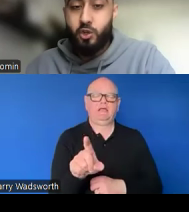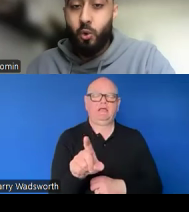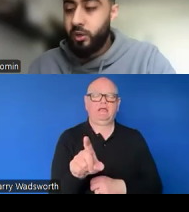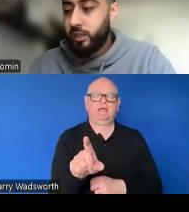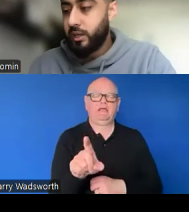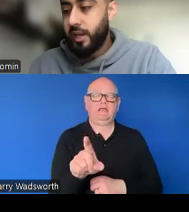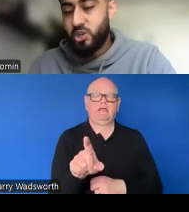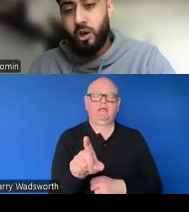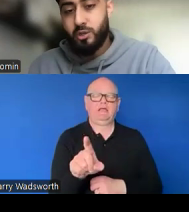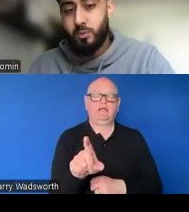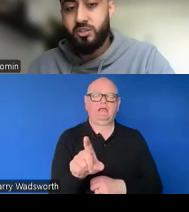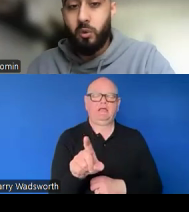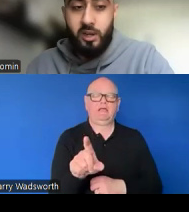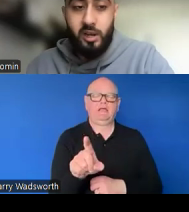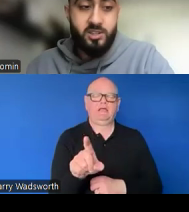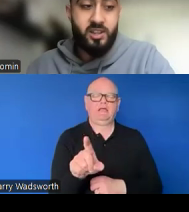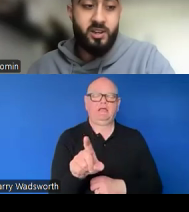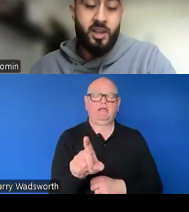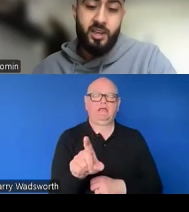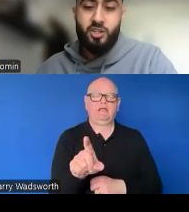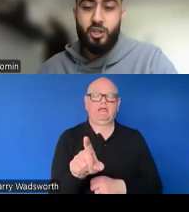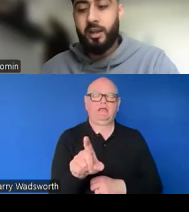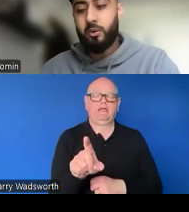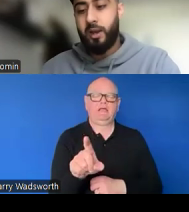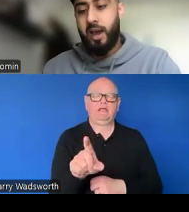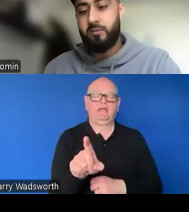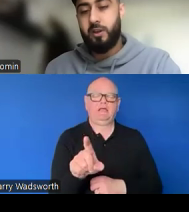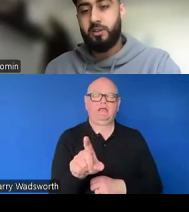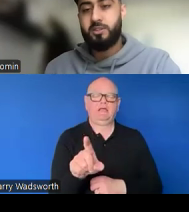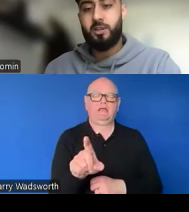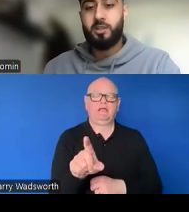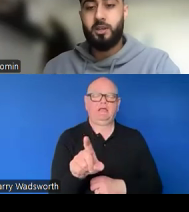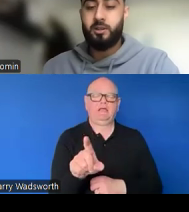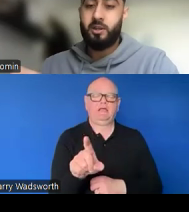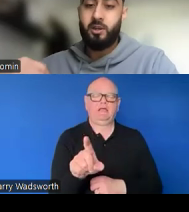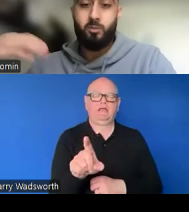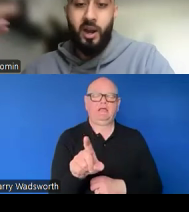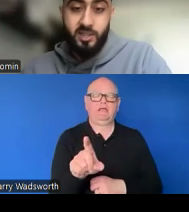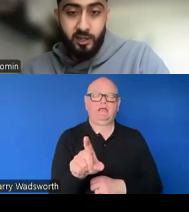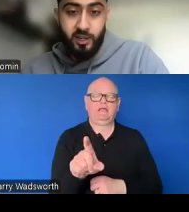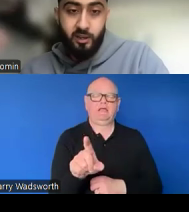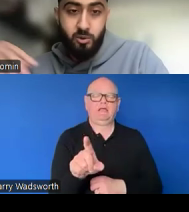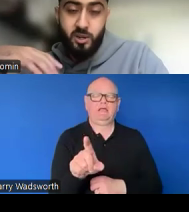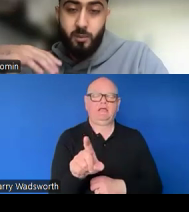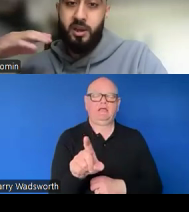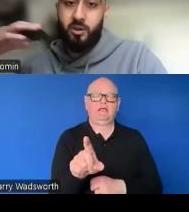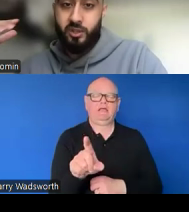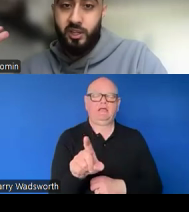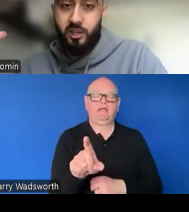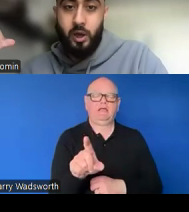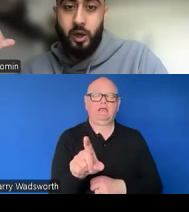You're only going to get charged when someone clicks, and each click will have a certain price allocated to it depending on the keyword,